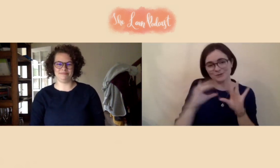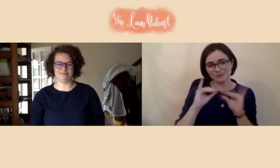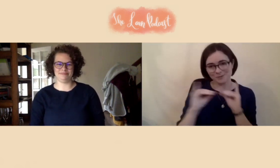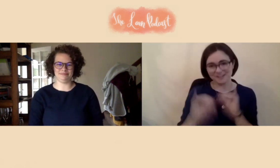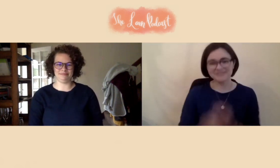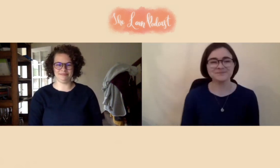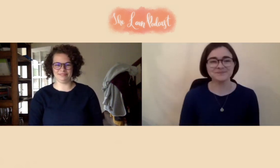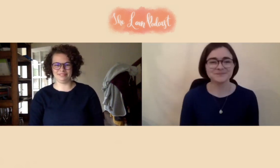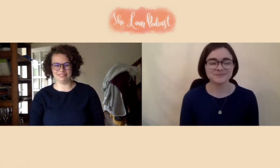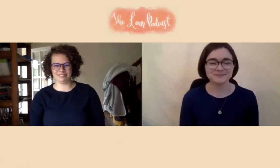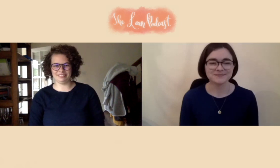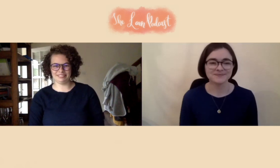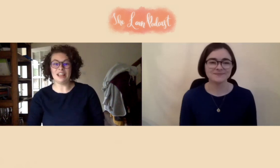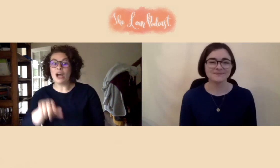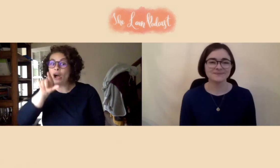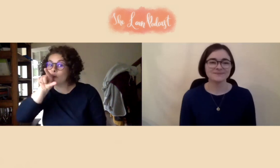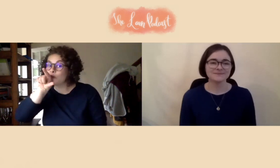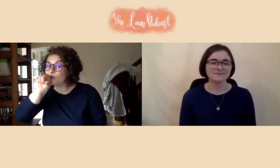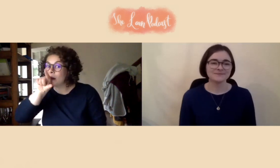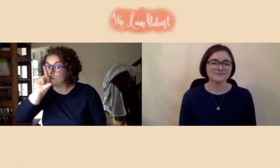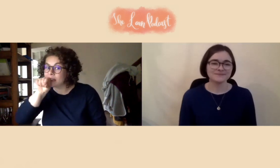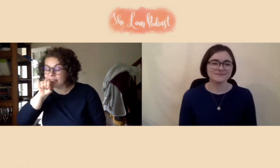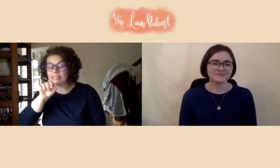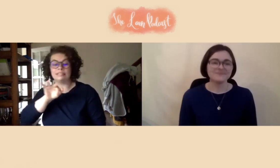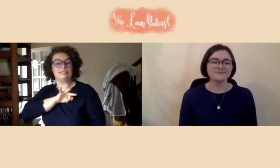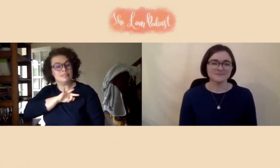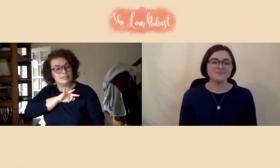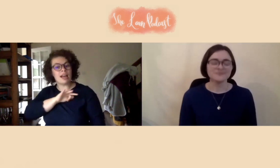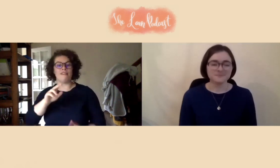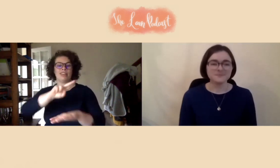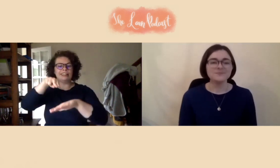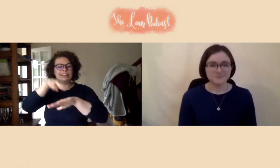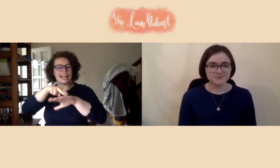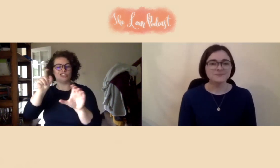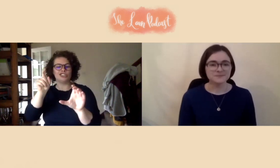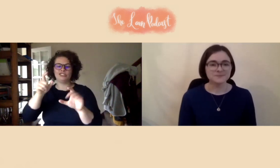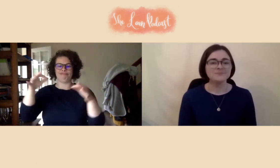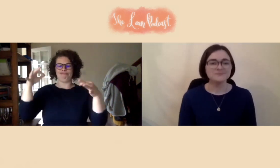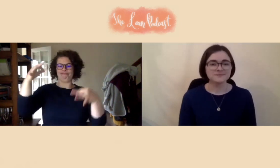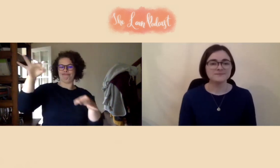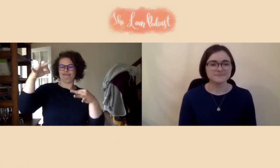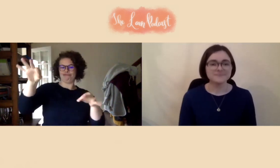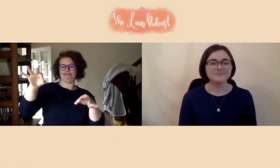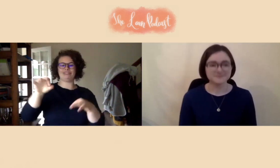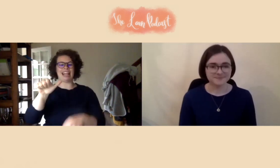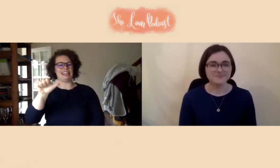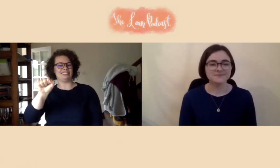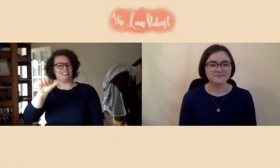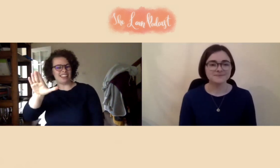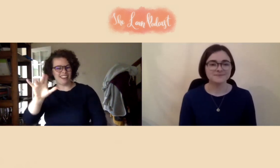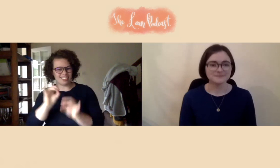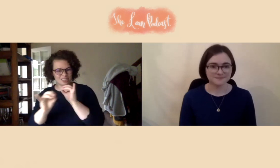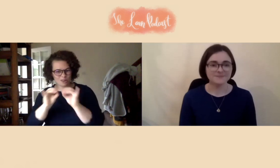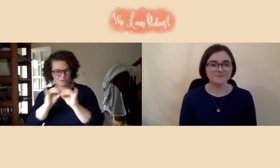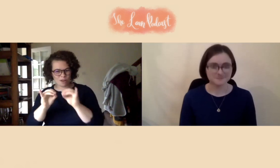Robyn Dean is a nationally certified ASL interpreter, with over 25 years, particularly in healthcare.